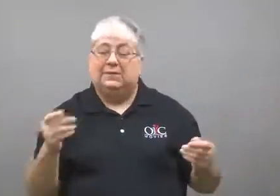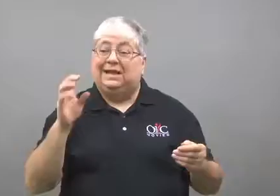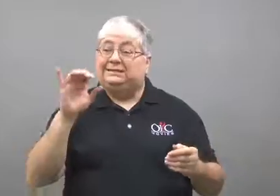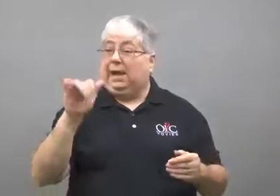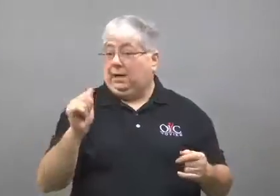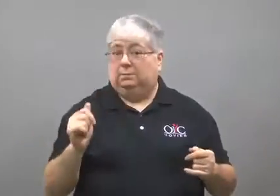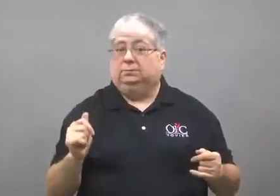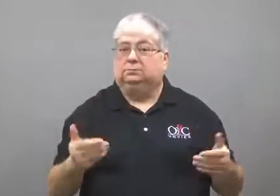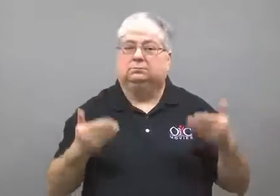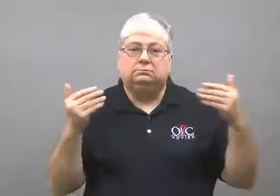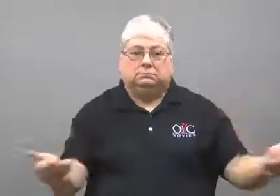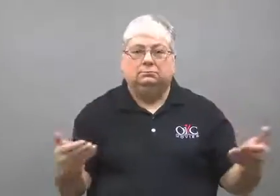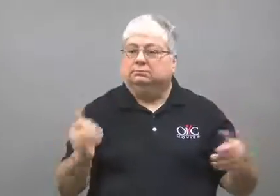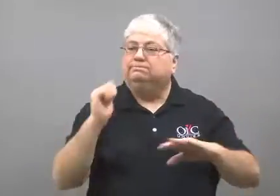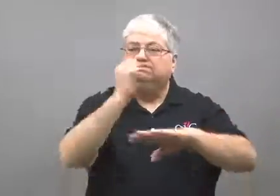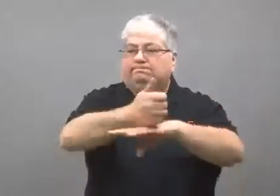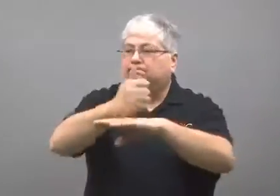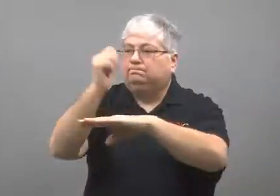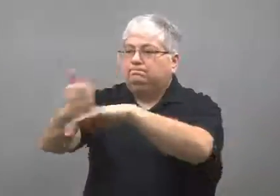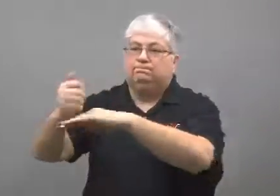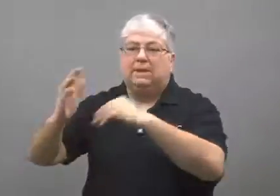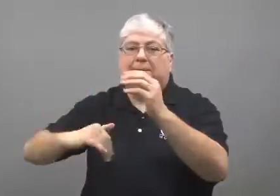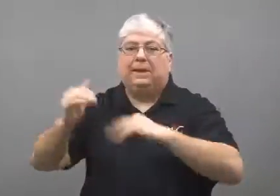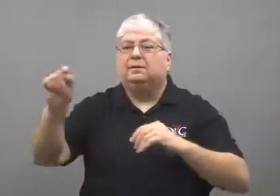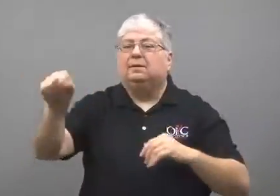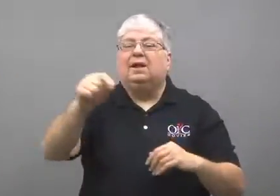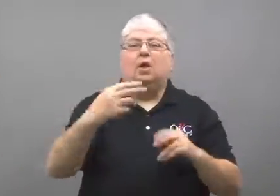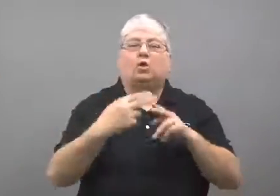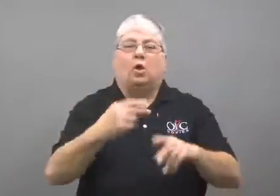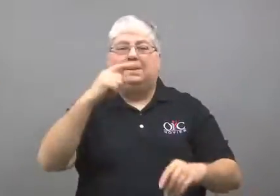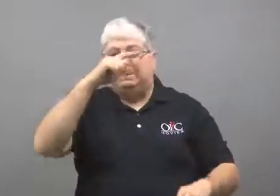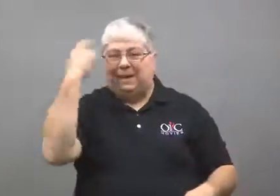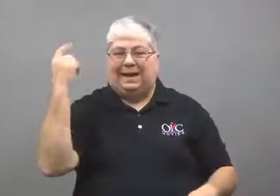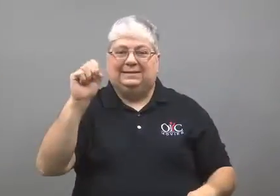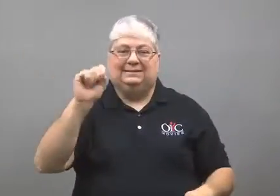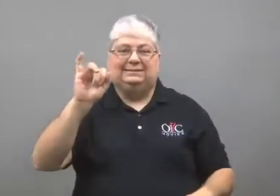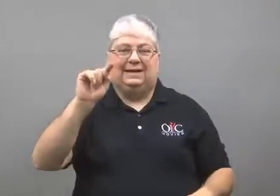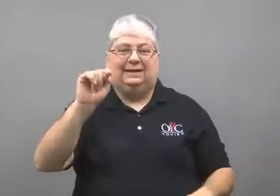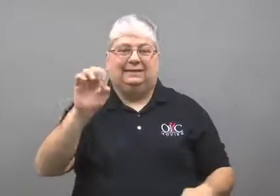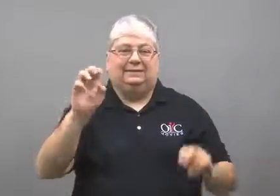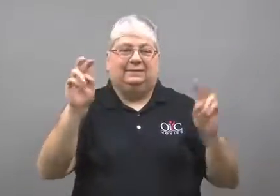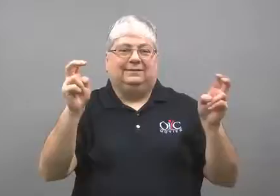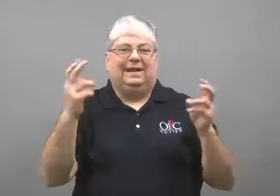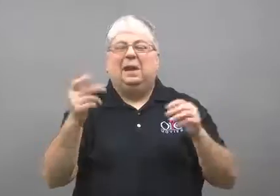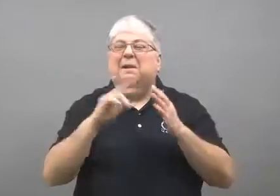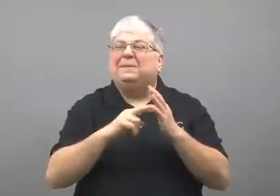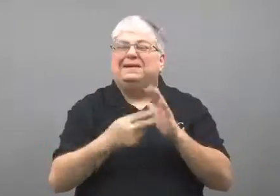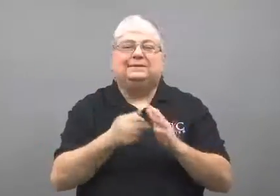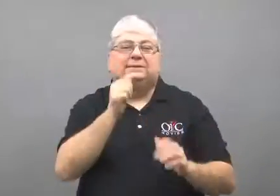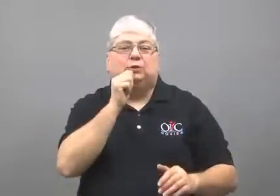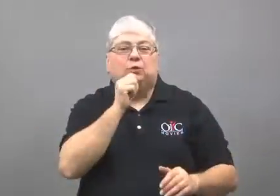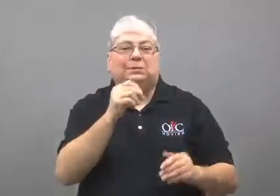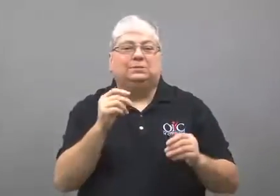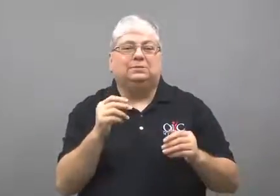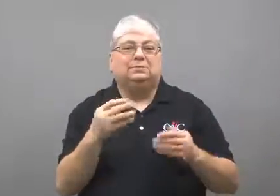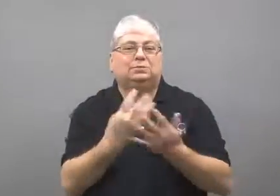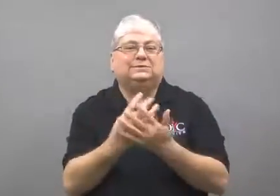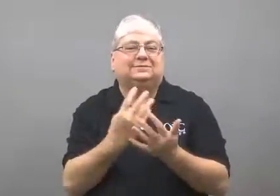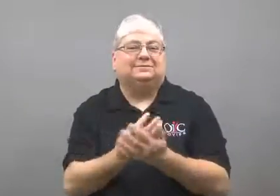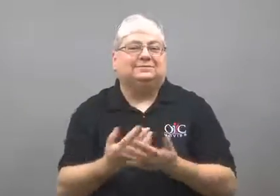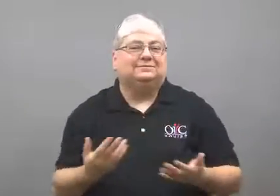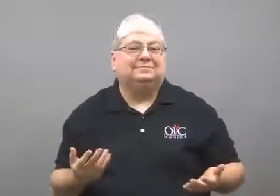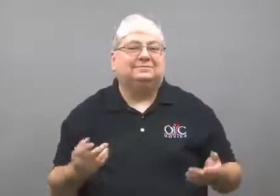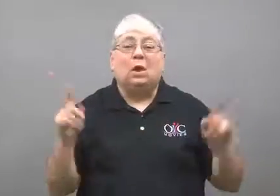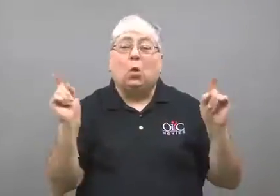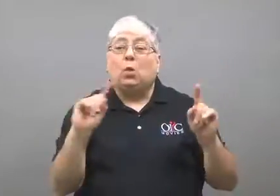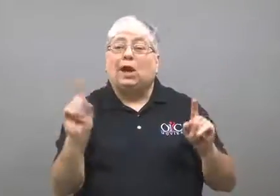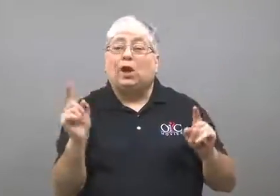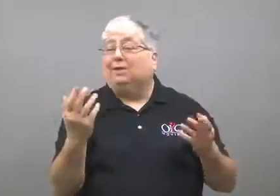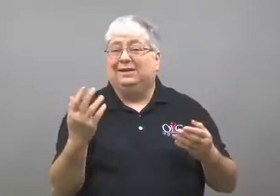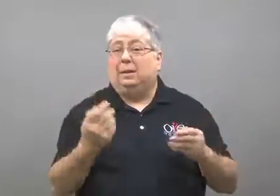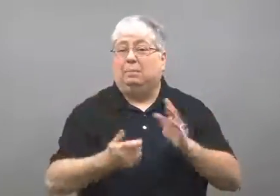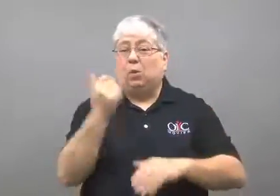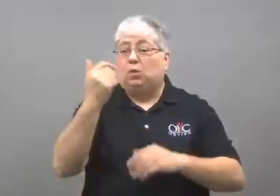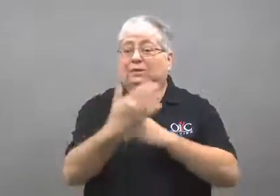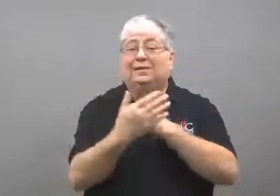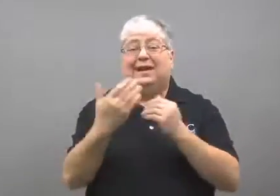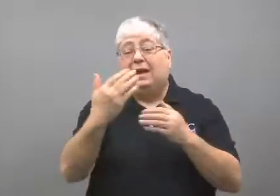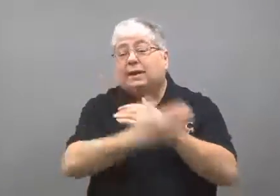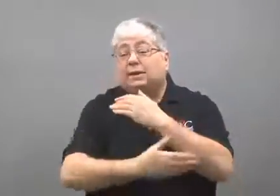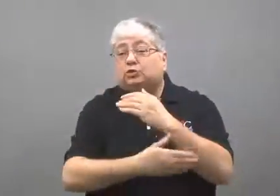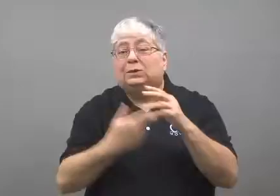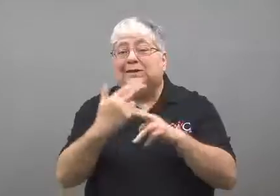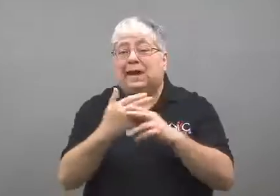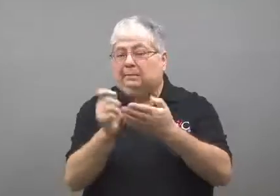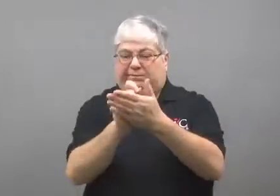The CIA then started building "black sites", or secret prisons.